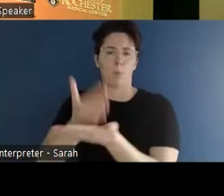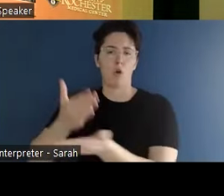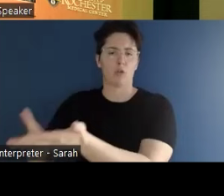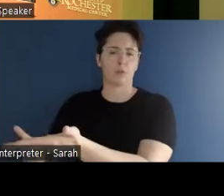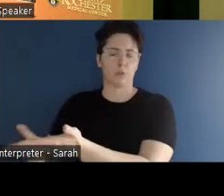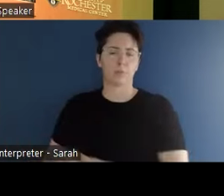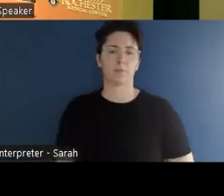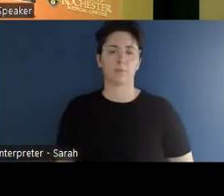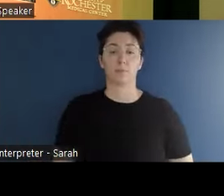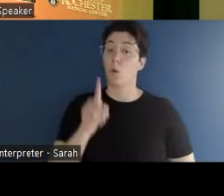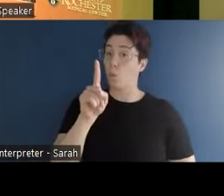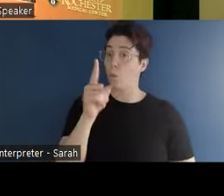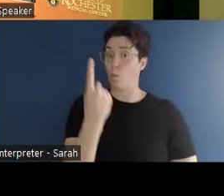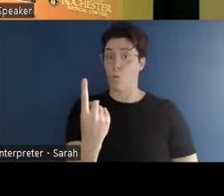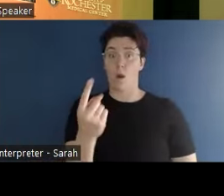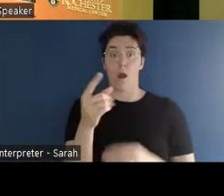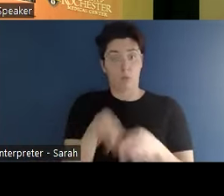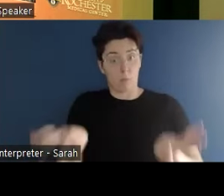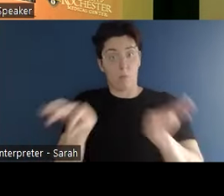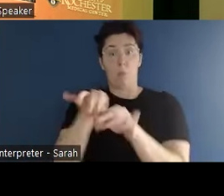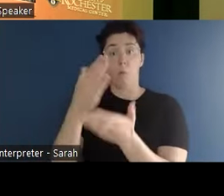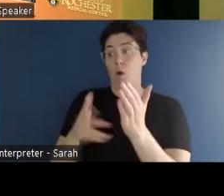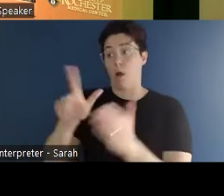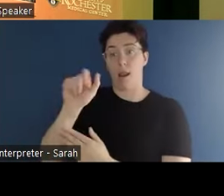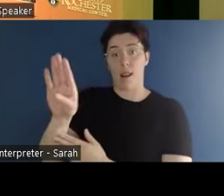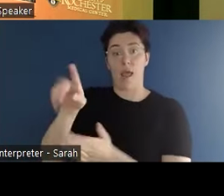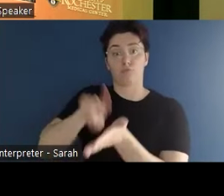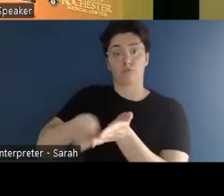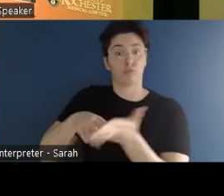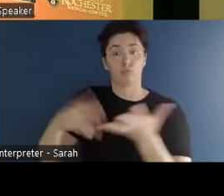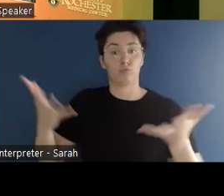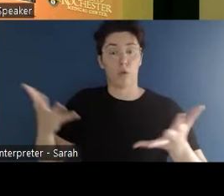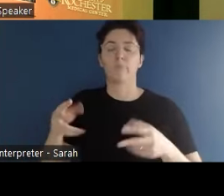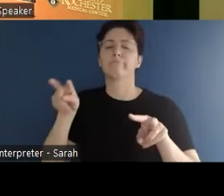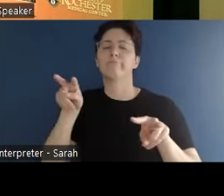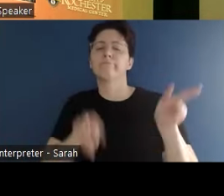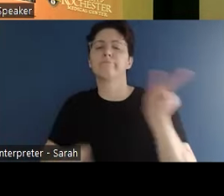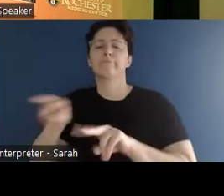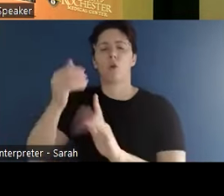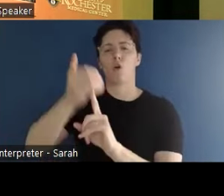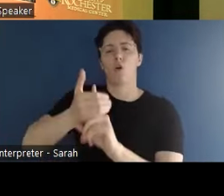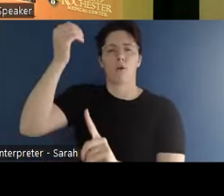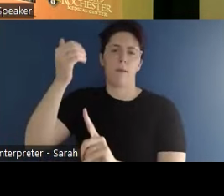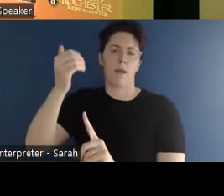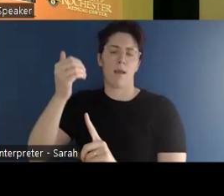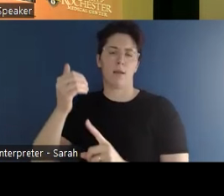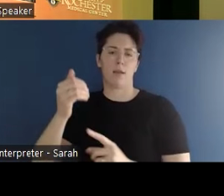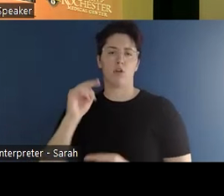area of laboratory research is looking at the autonomic nervous system in response to sensory